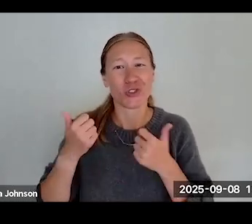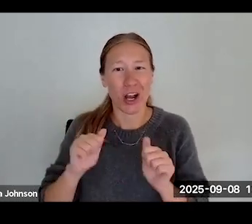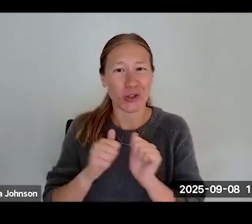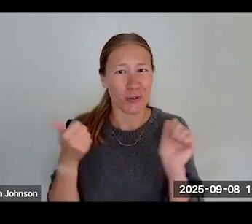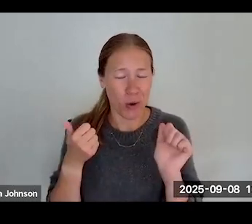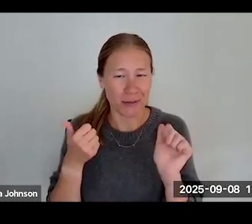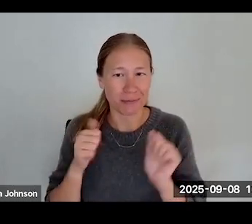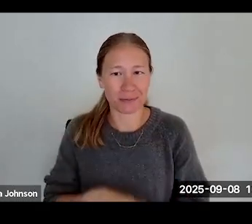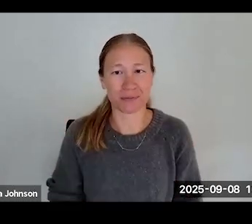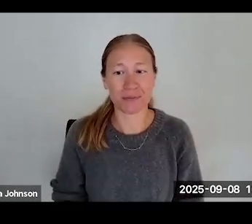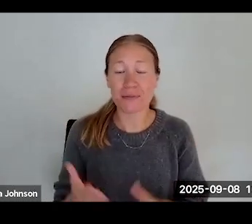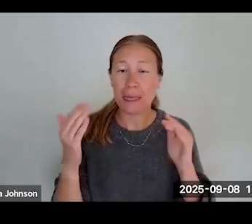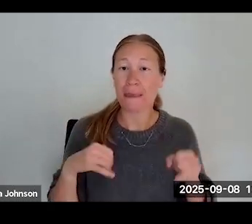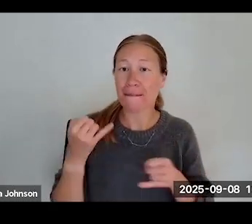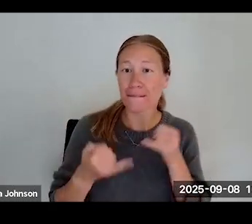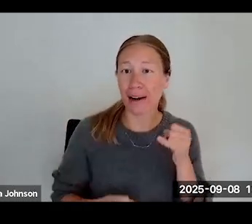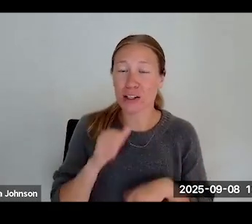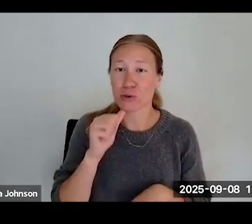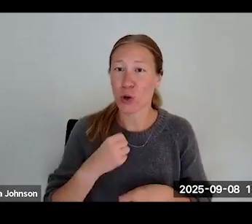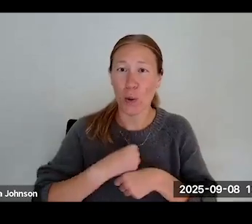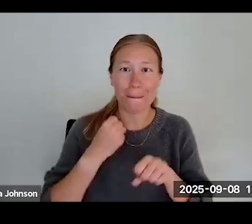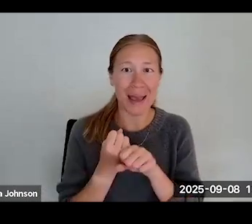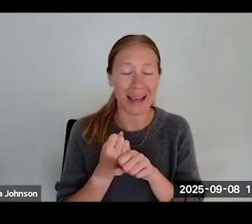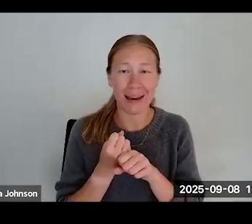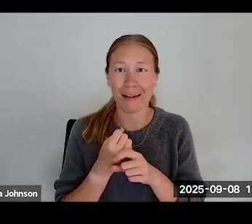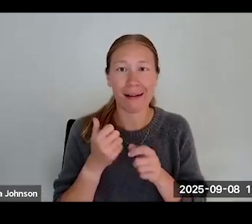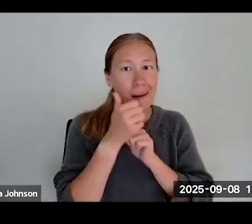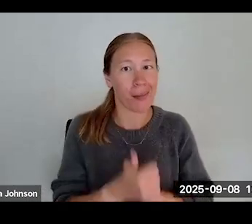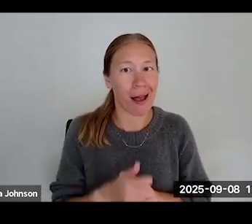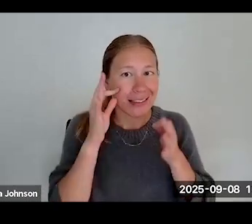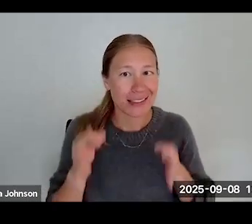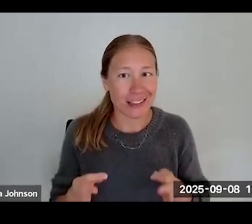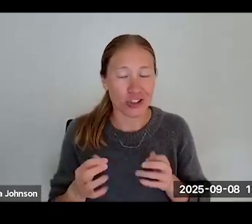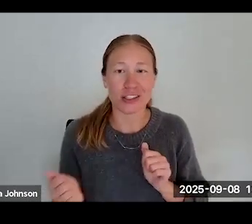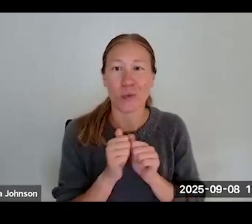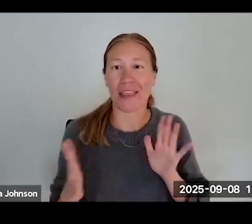And then finally, don't make compliance decisions without consulting the Disability Equity Office.